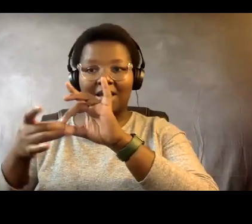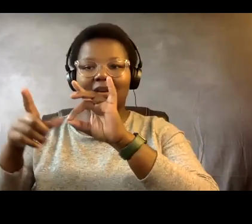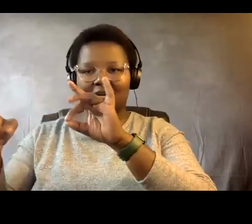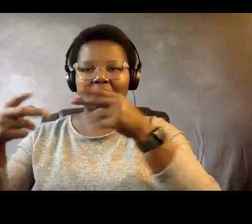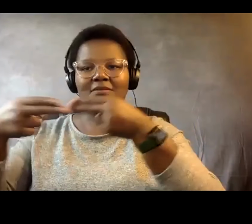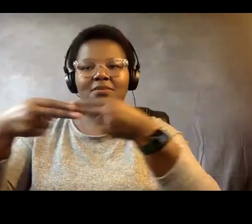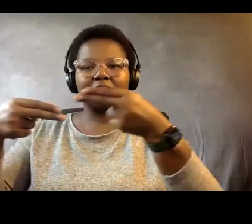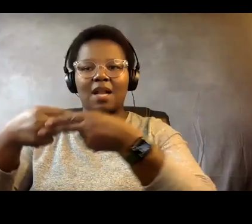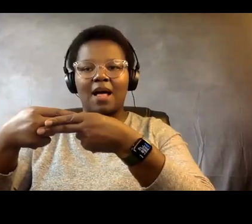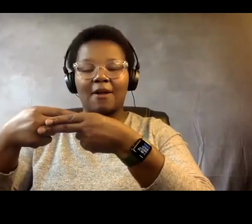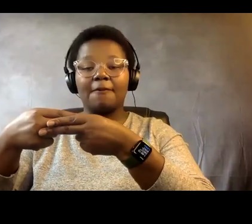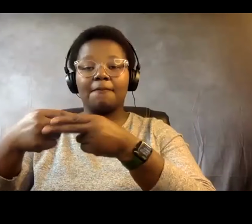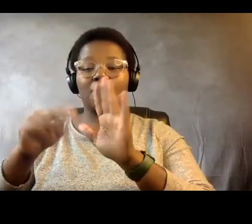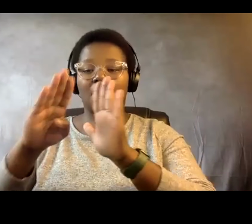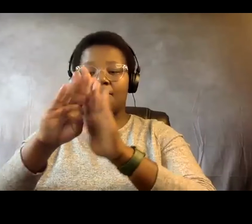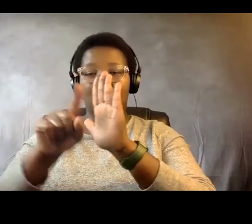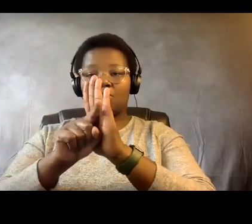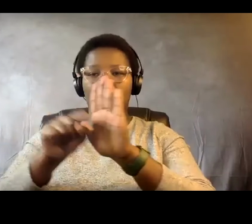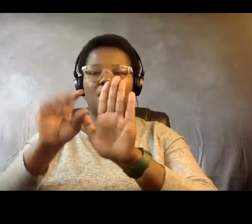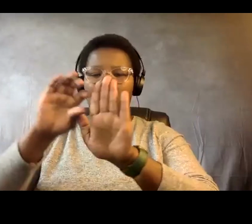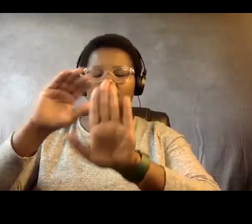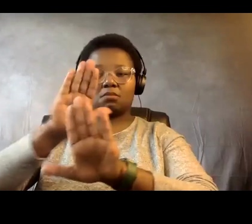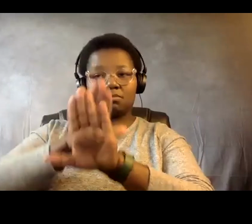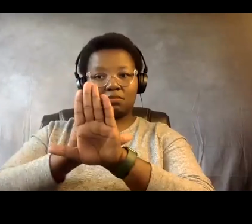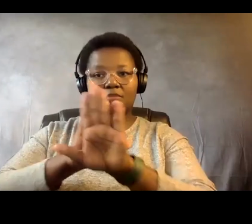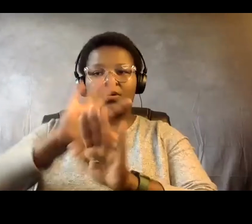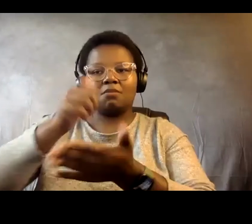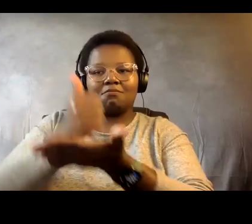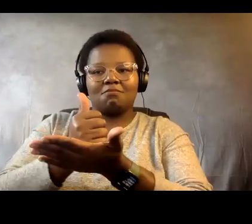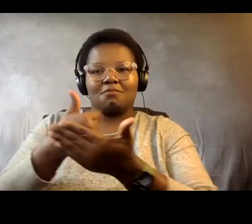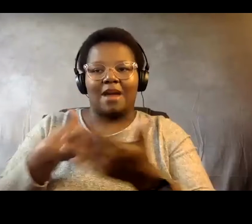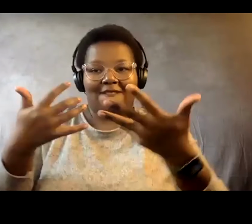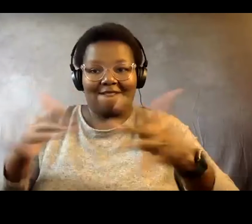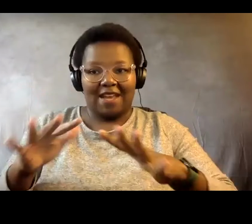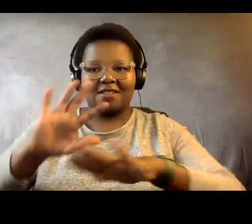the background and then it's the same annotation technique where you have some little dots directly